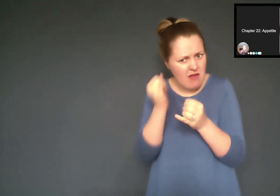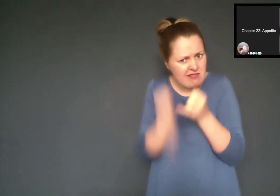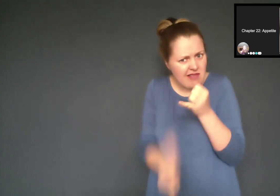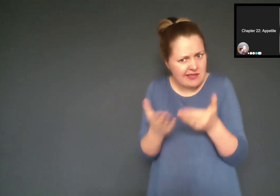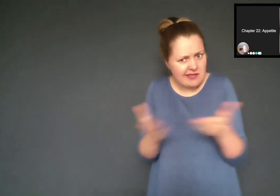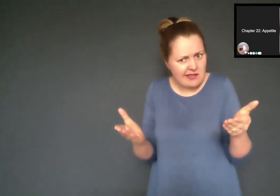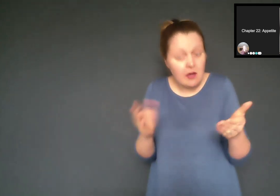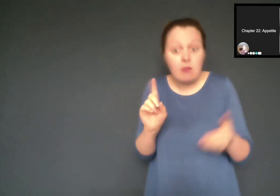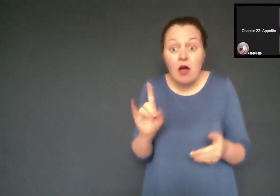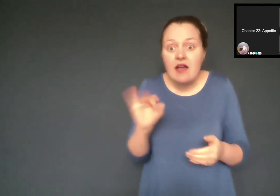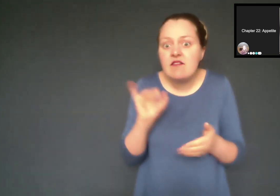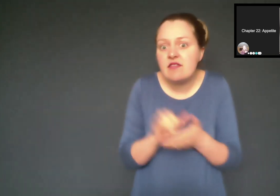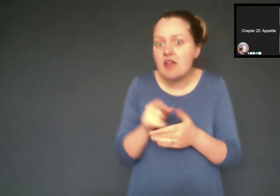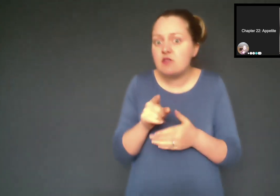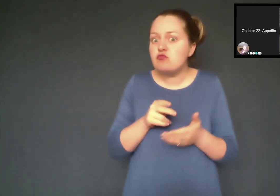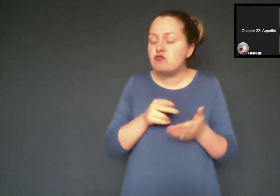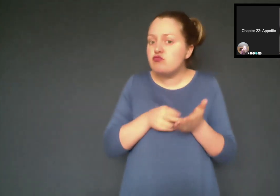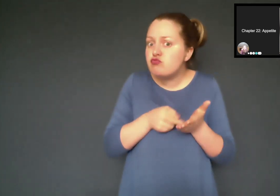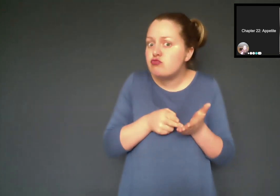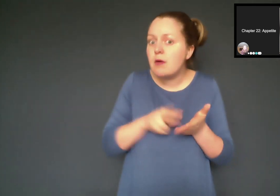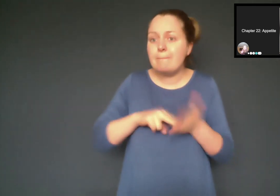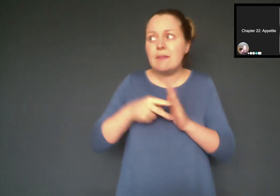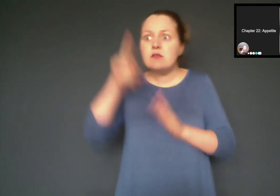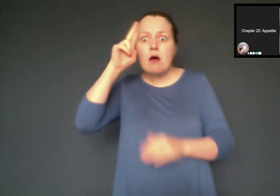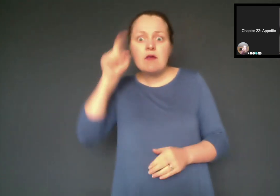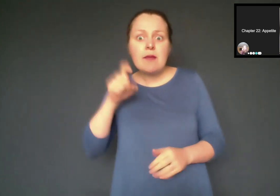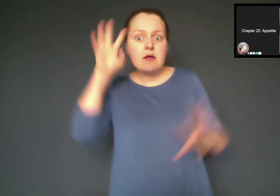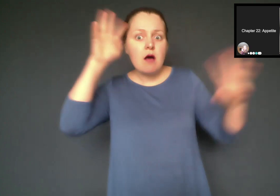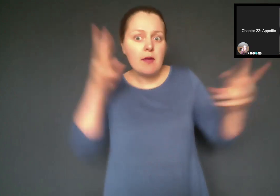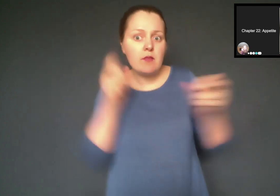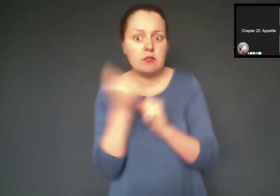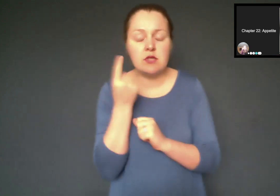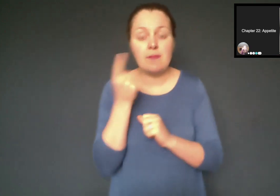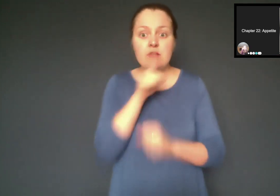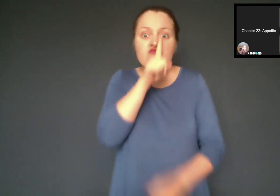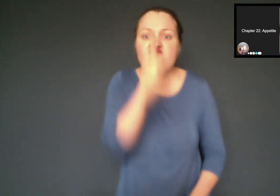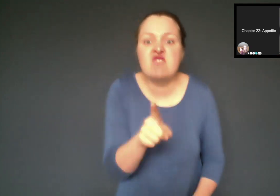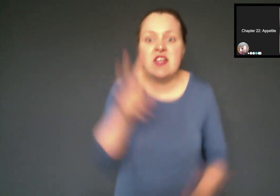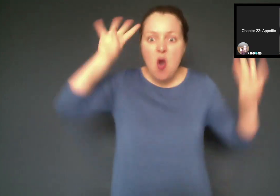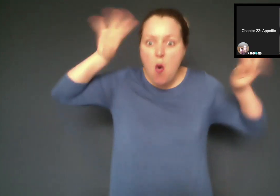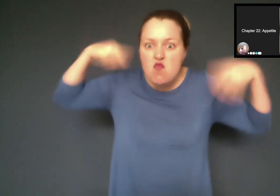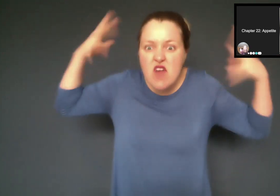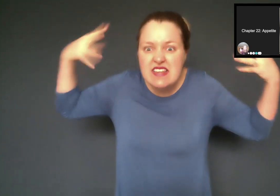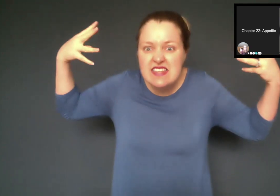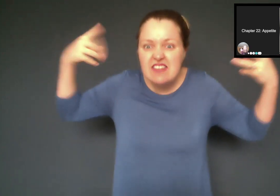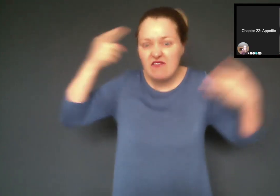but if that's true then harvey's gonna have to really come up with something crazy in order